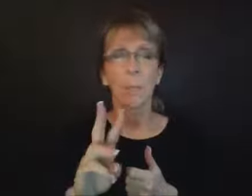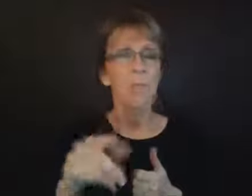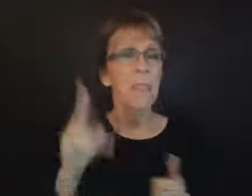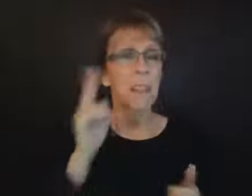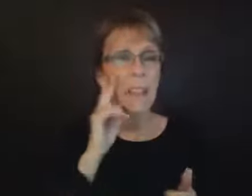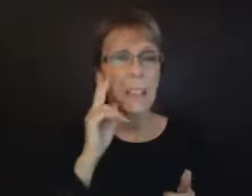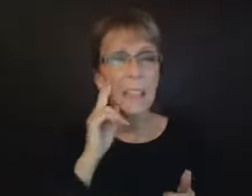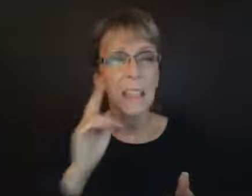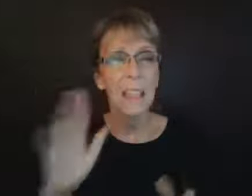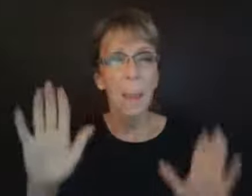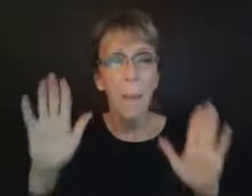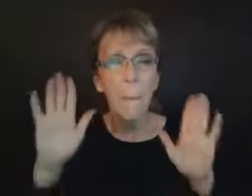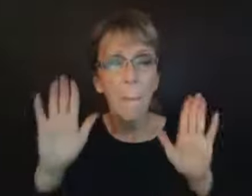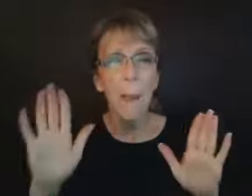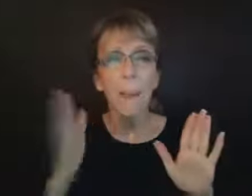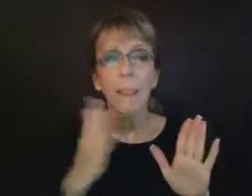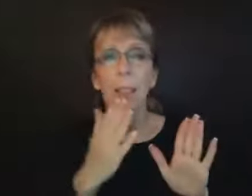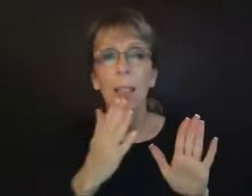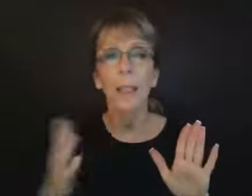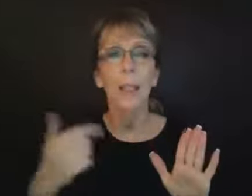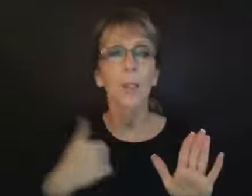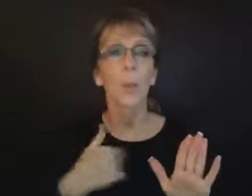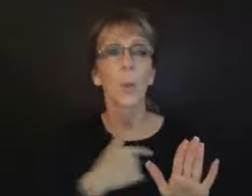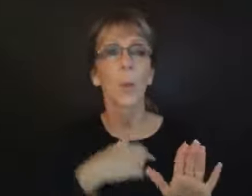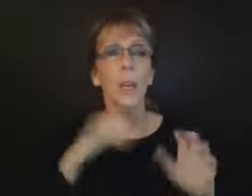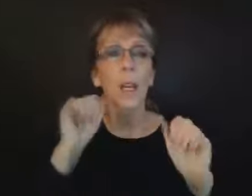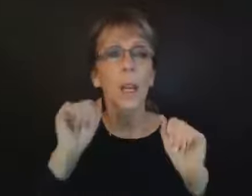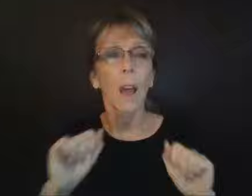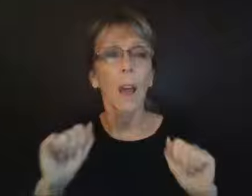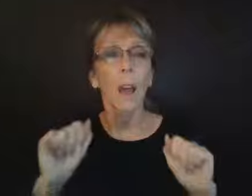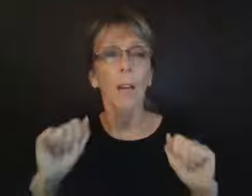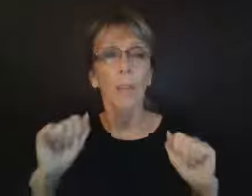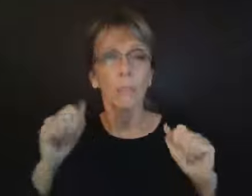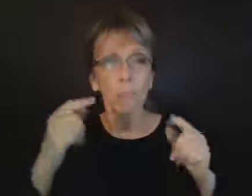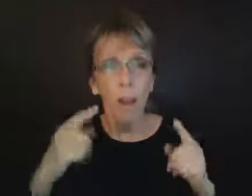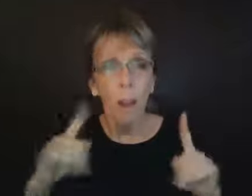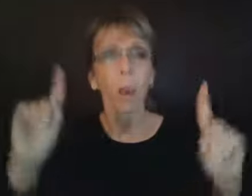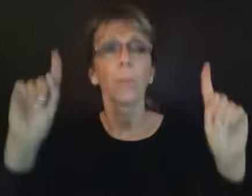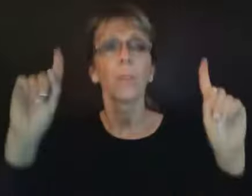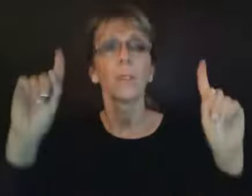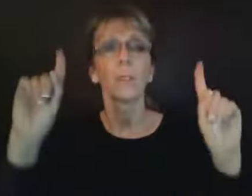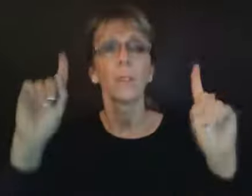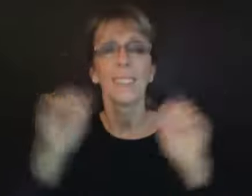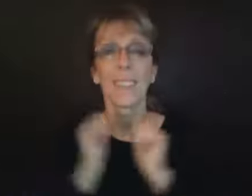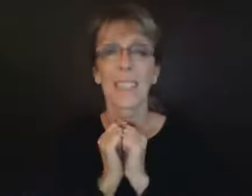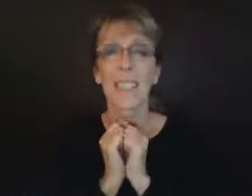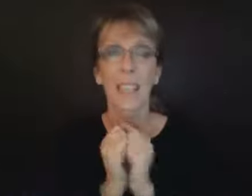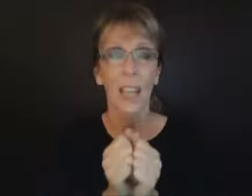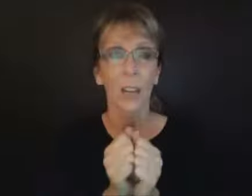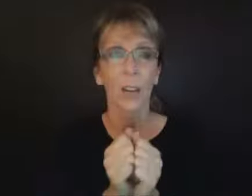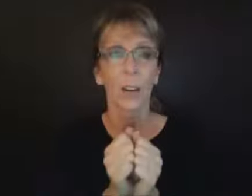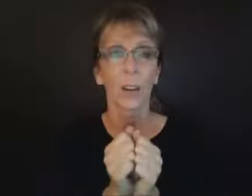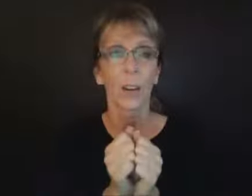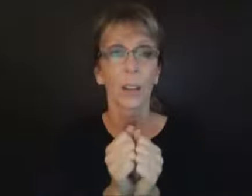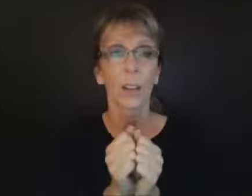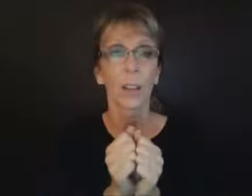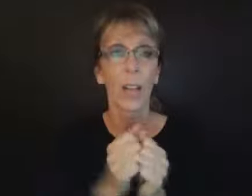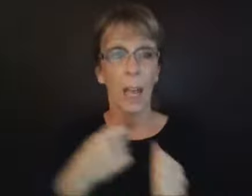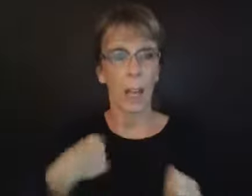Let's see the amazing things we can accomplish... ...together...